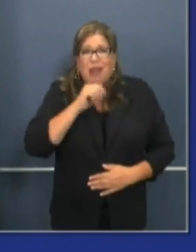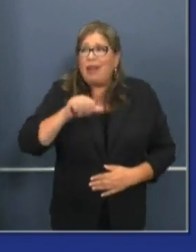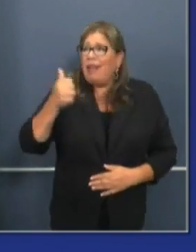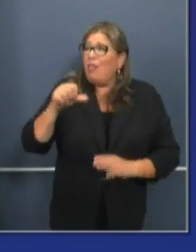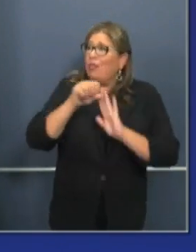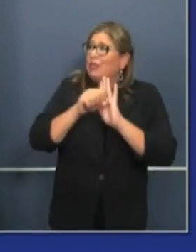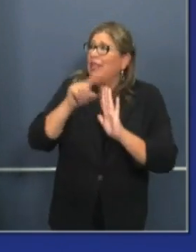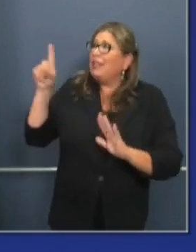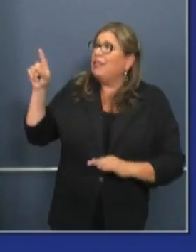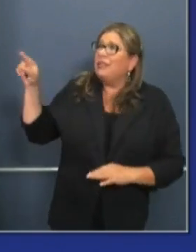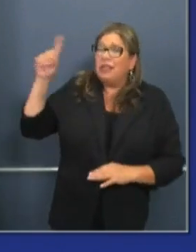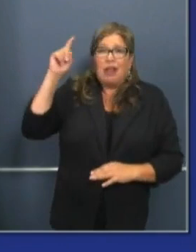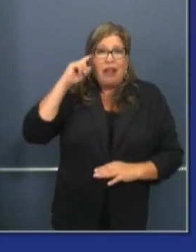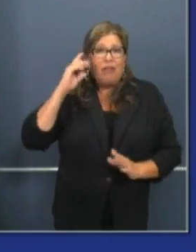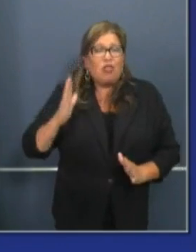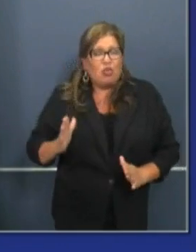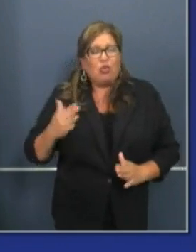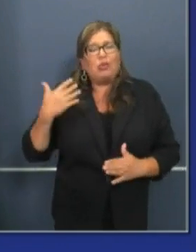GOVERNORS ARE MAKING THIS POINT.